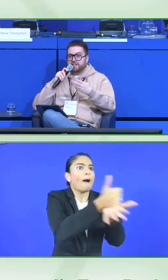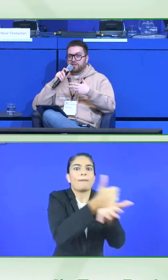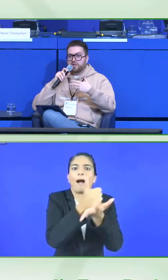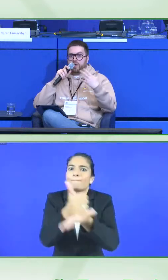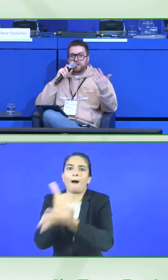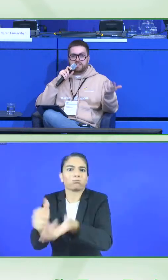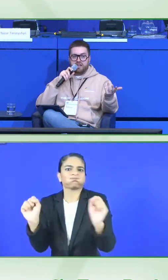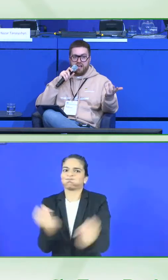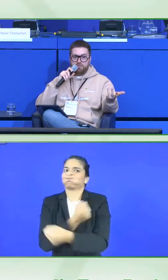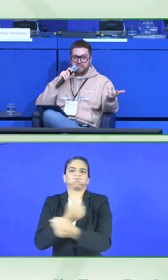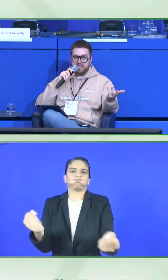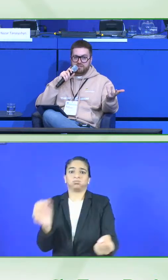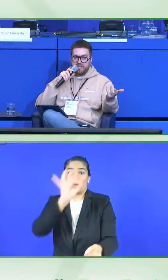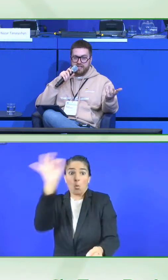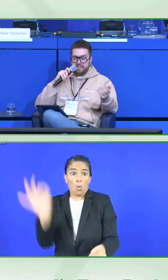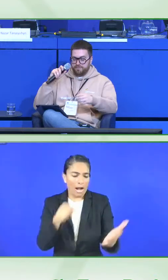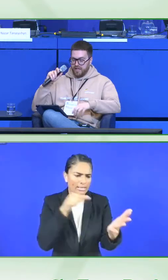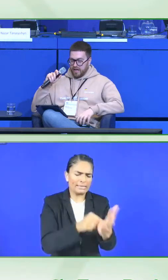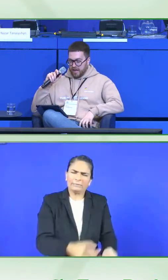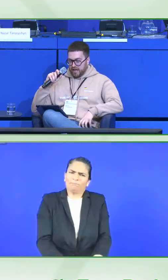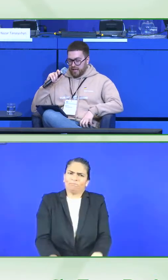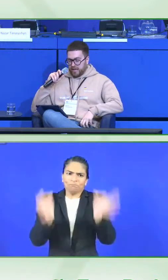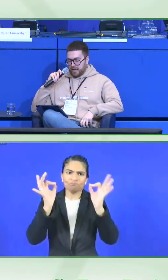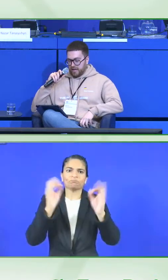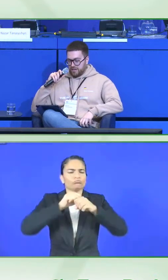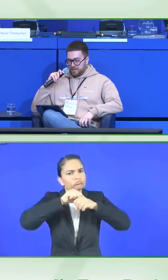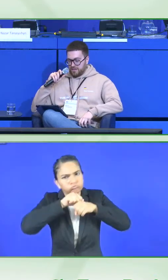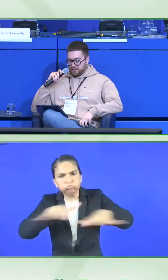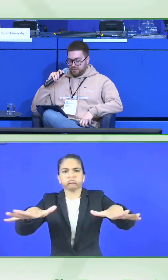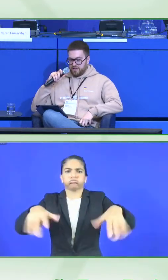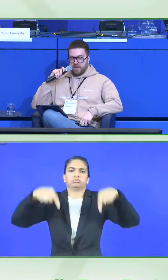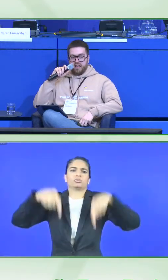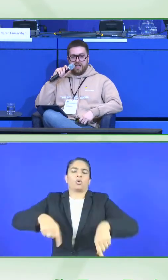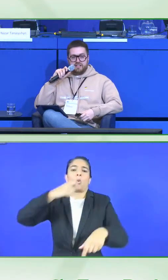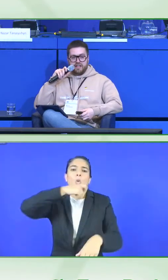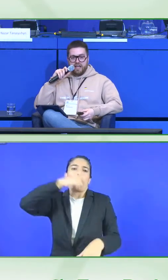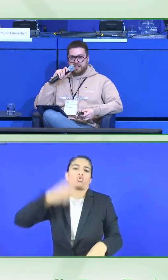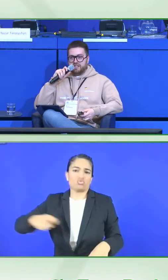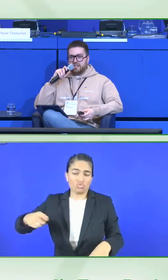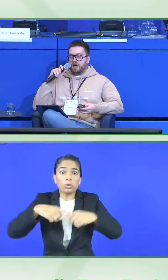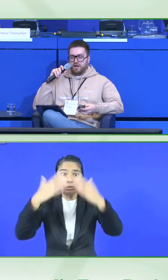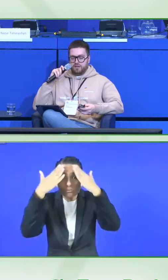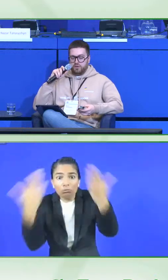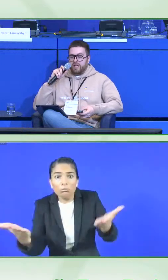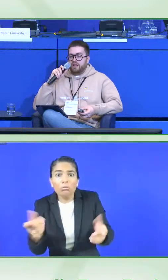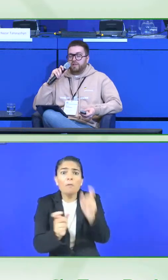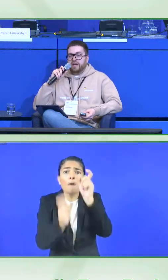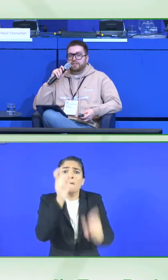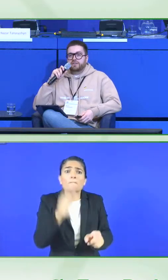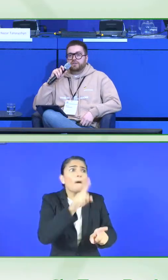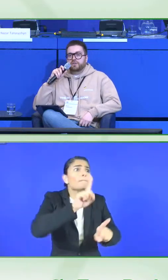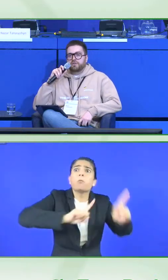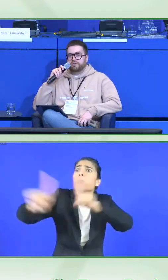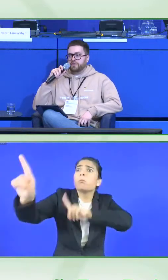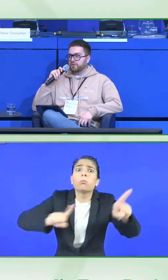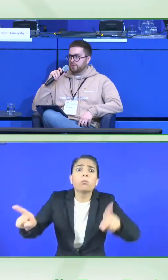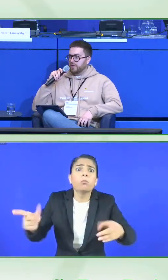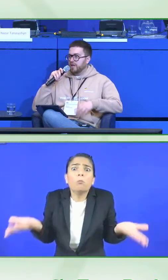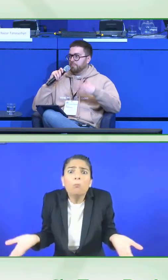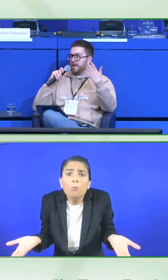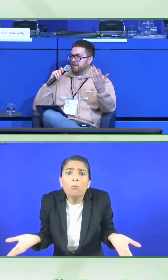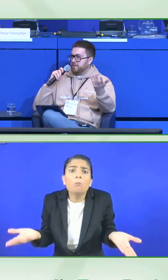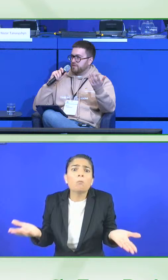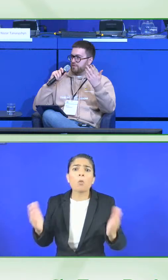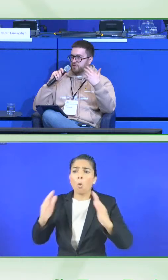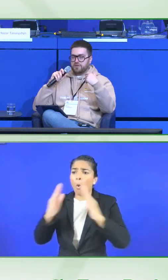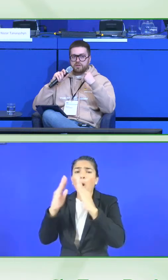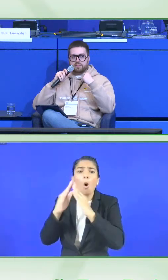I just want to switch if you slide, because there is no time at all to describe the benefits